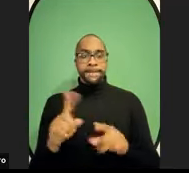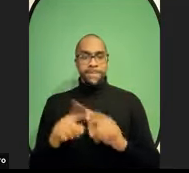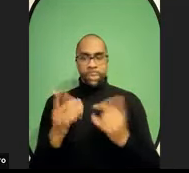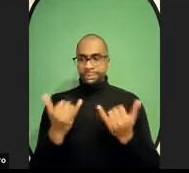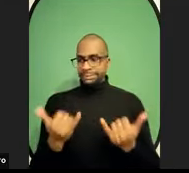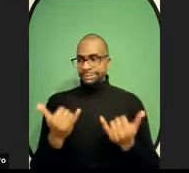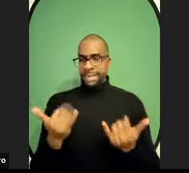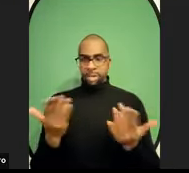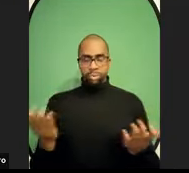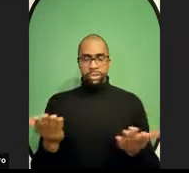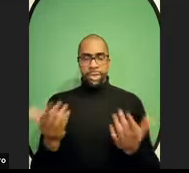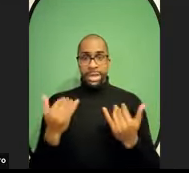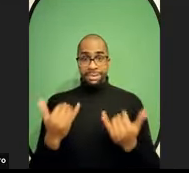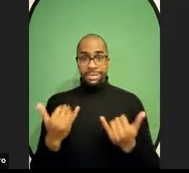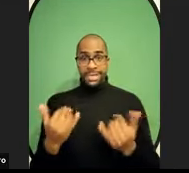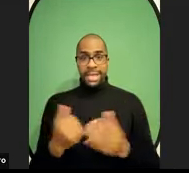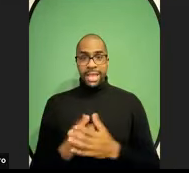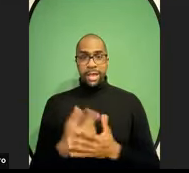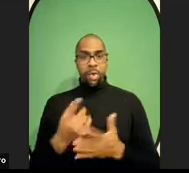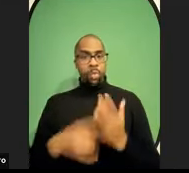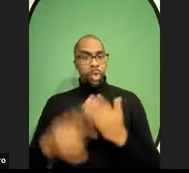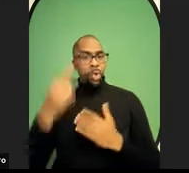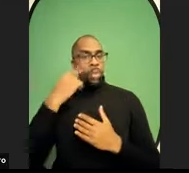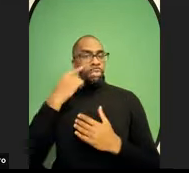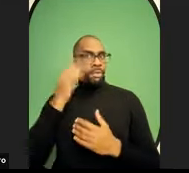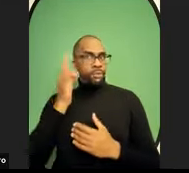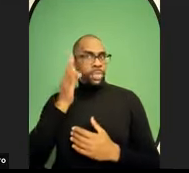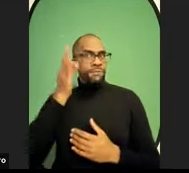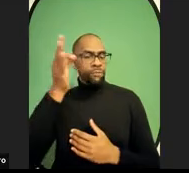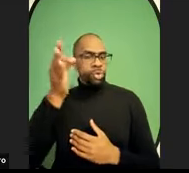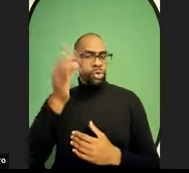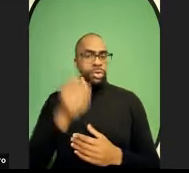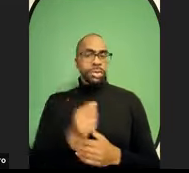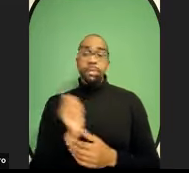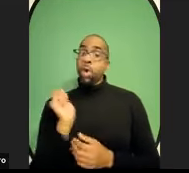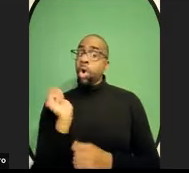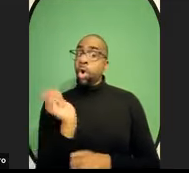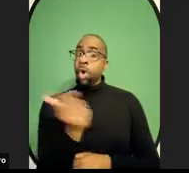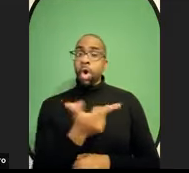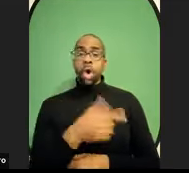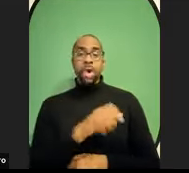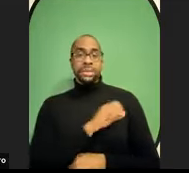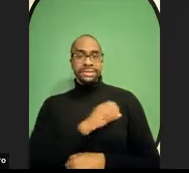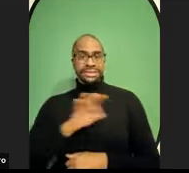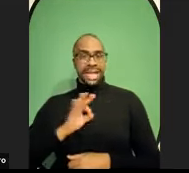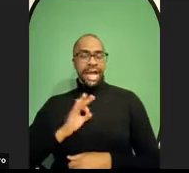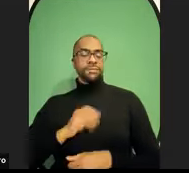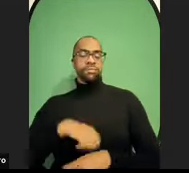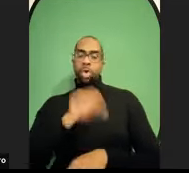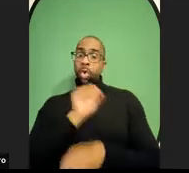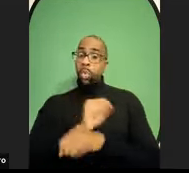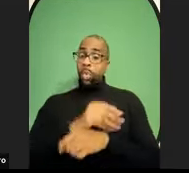the importance of it. But at this moment, and. and what we think is and what we think is the foreseeable future, all staff